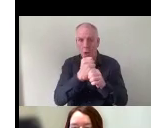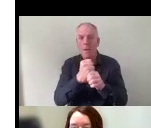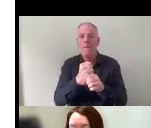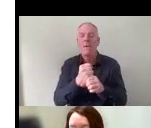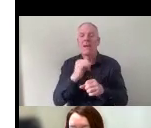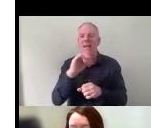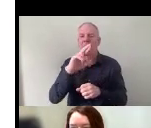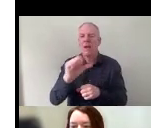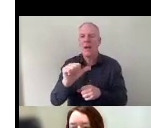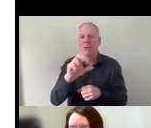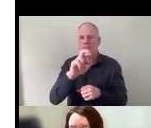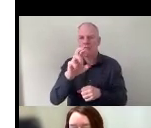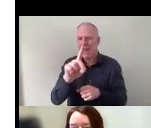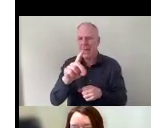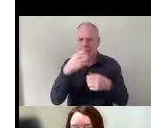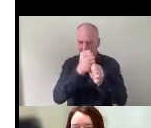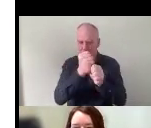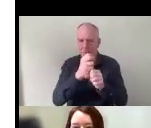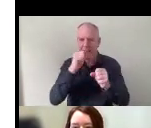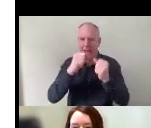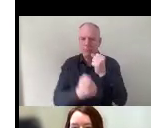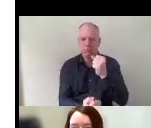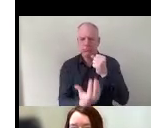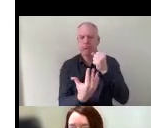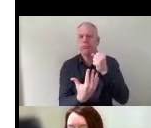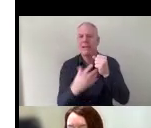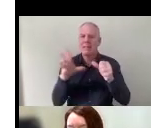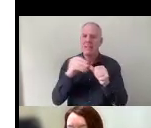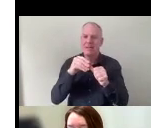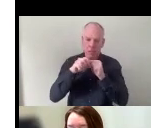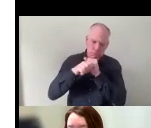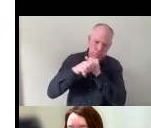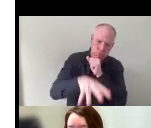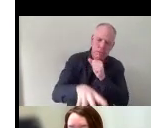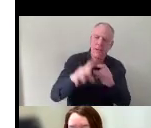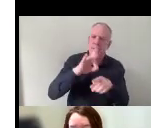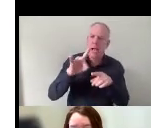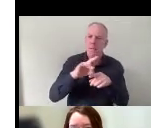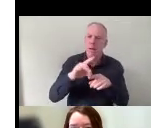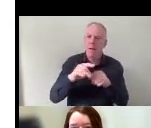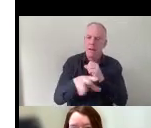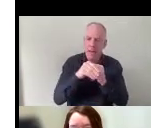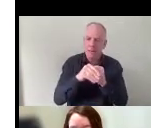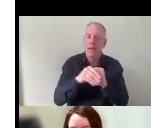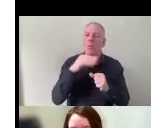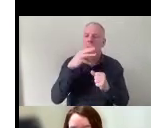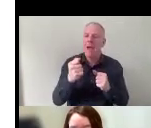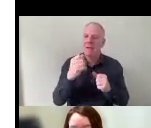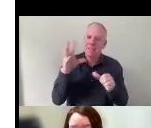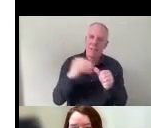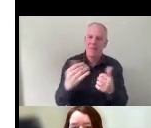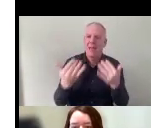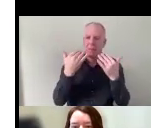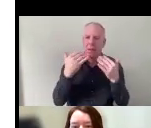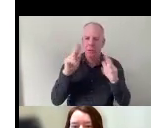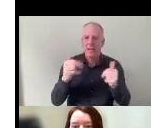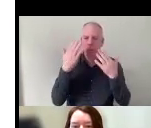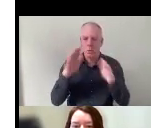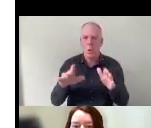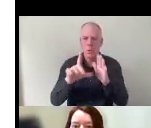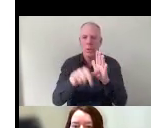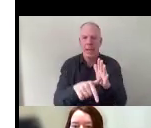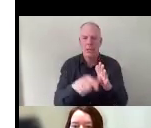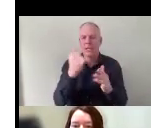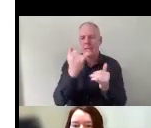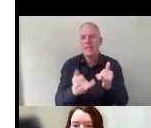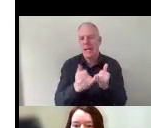microscope that will shine a particular kind of light onto a sample and collect a certain kind of information. I'll show you a bit more in detail about this FTIR